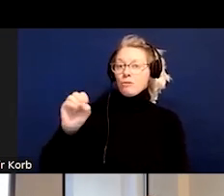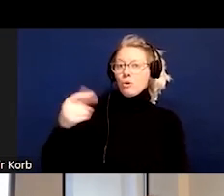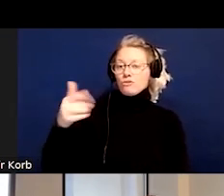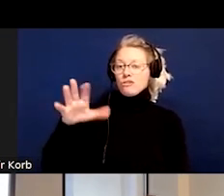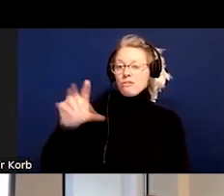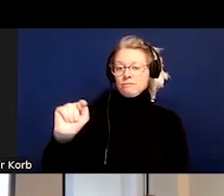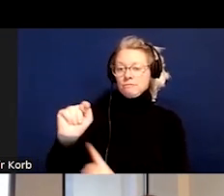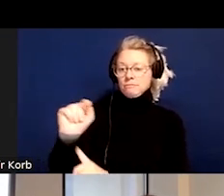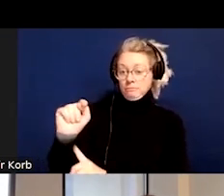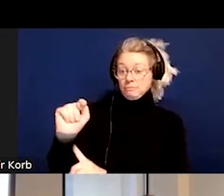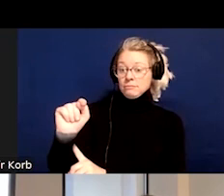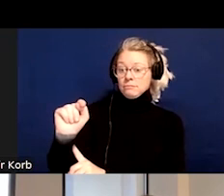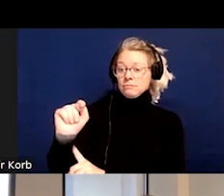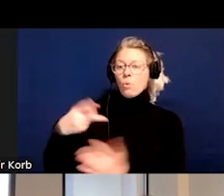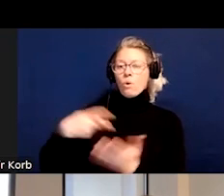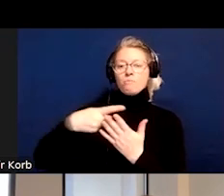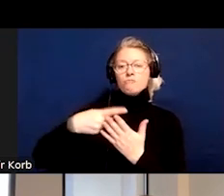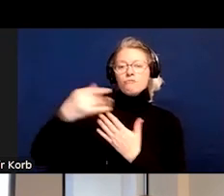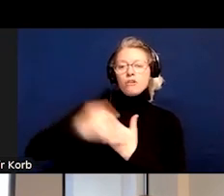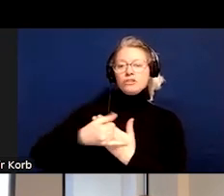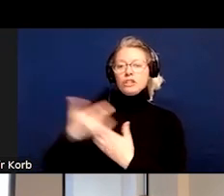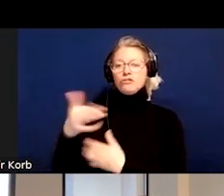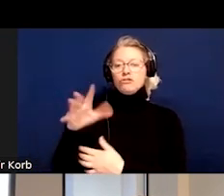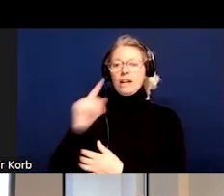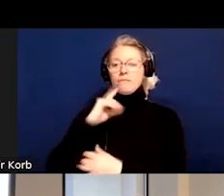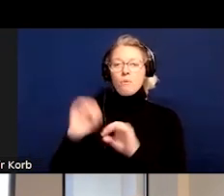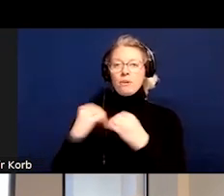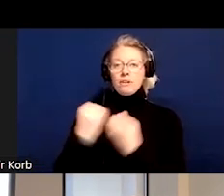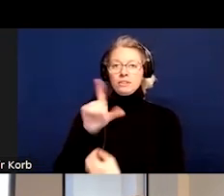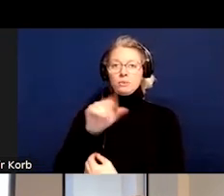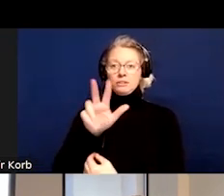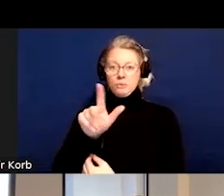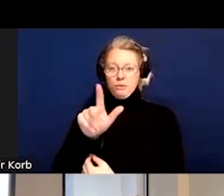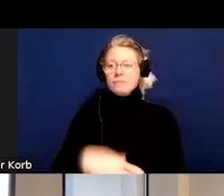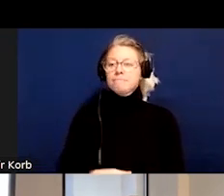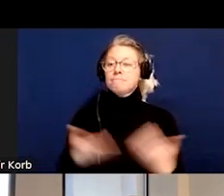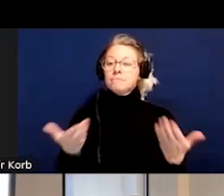about those programs. Marta Ligocki is working on the Operating Grant and the Operating Grant